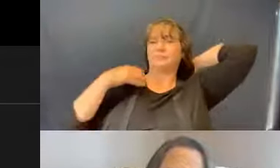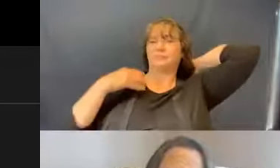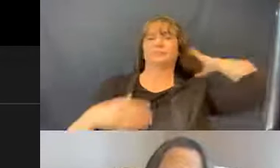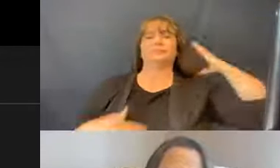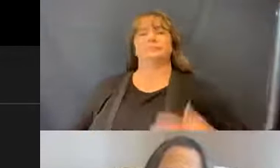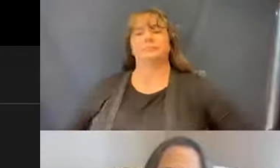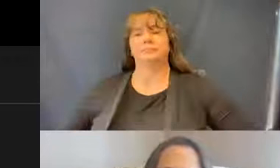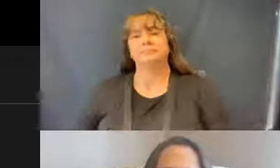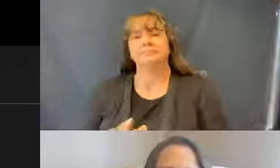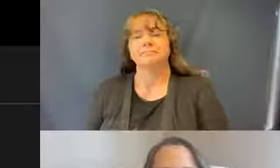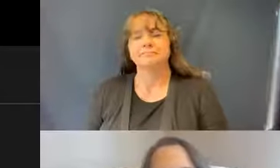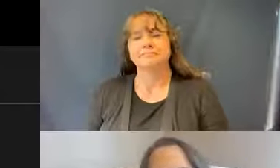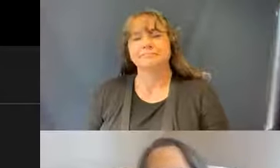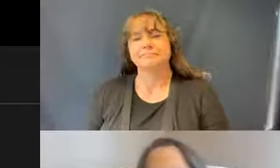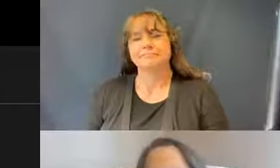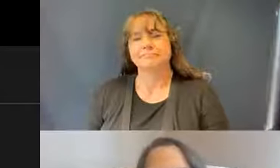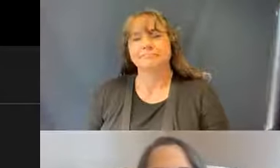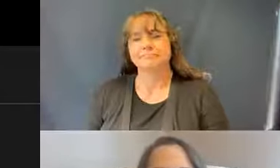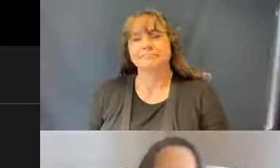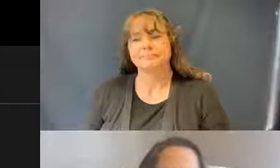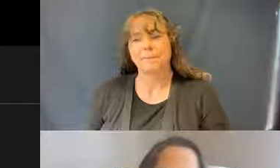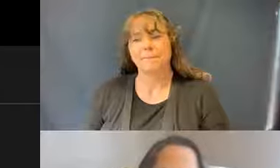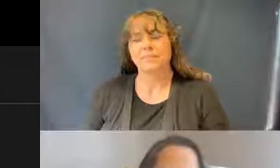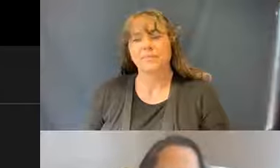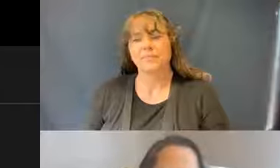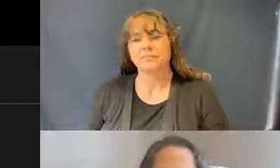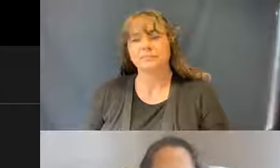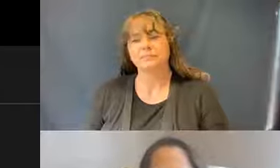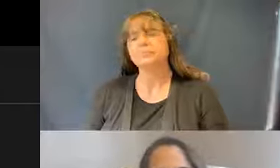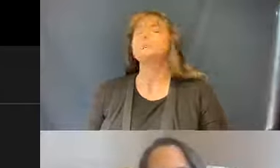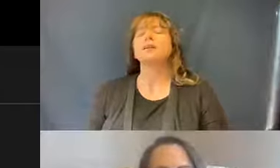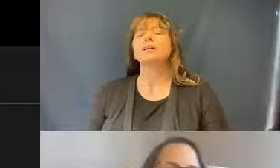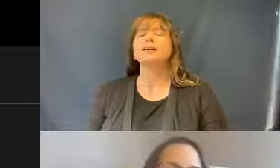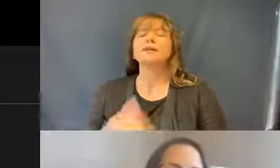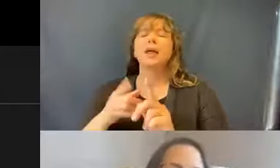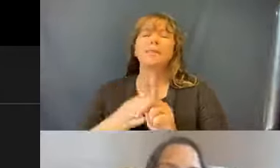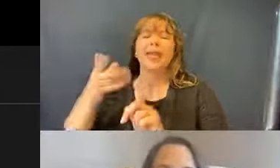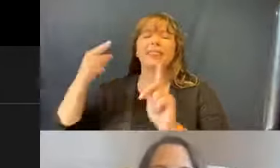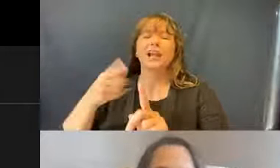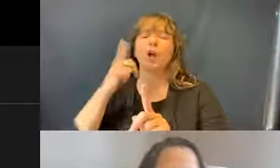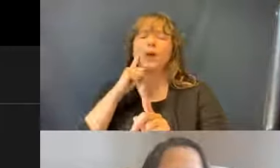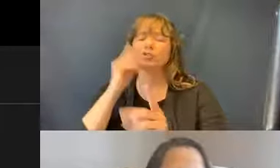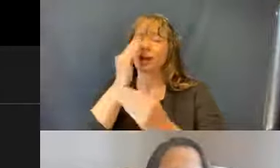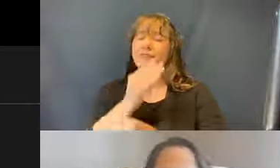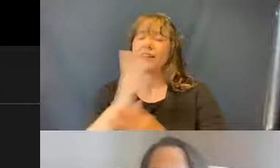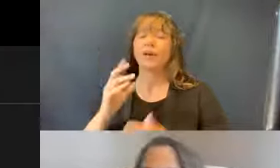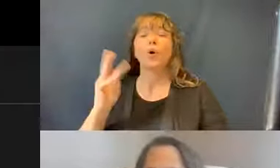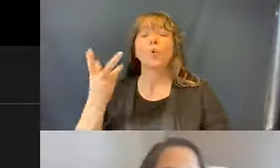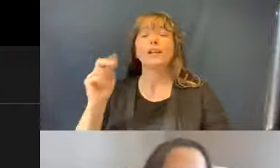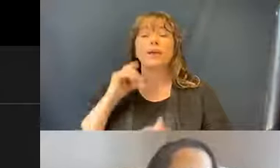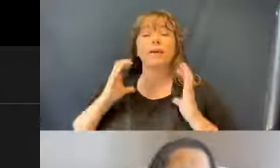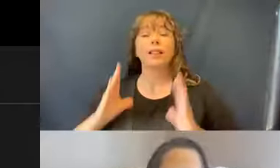The biggest thing I want to convey is when you have a client or a colleague or a student